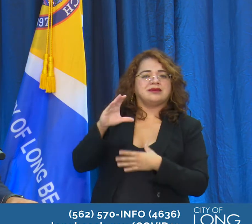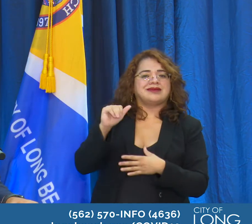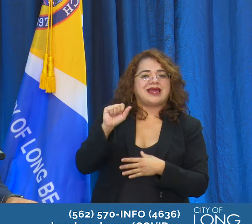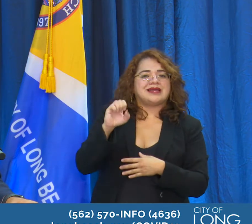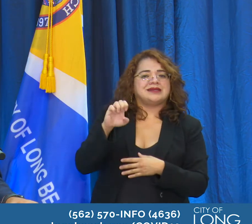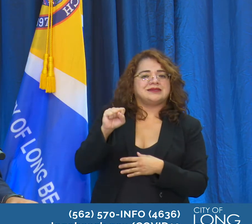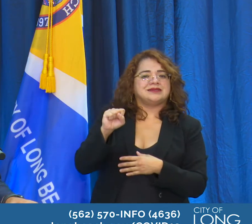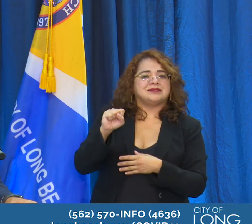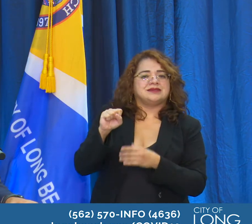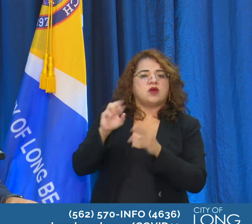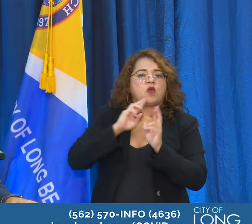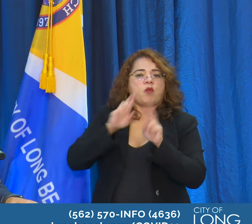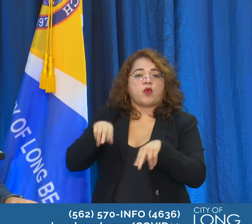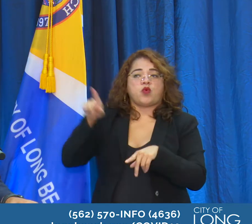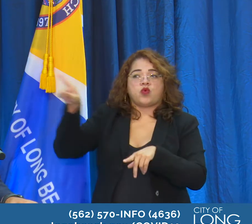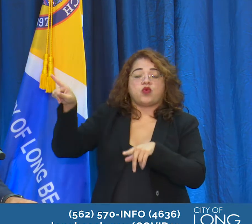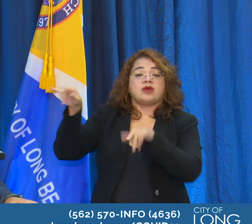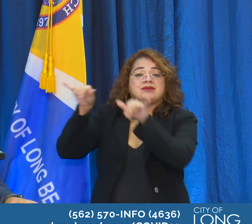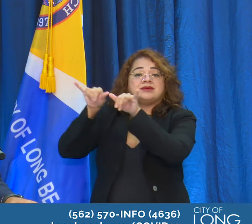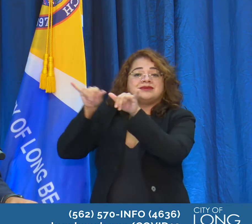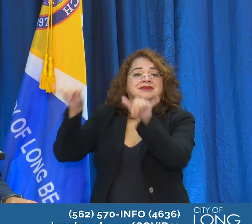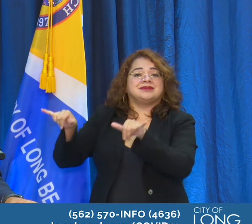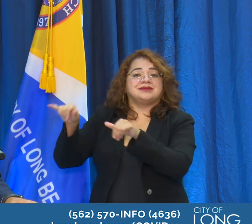be logged from the state possibly.